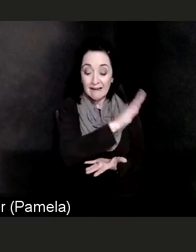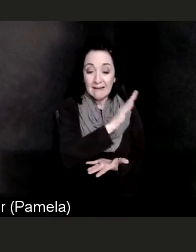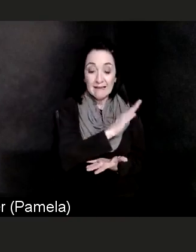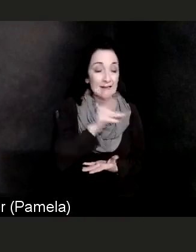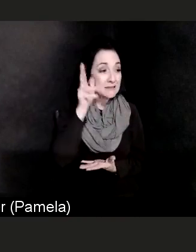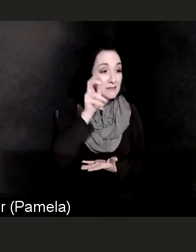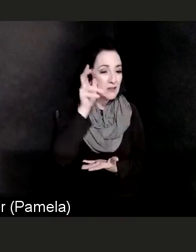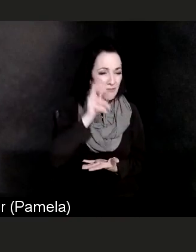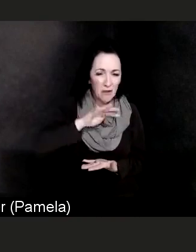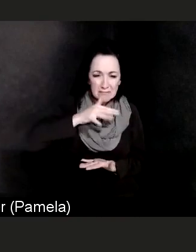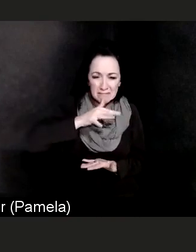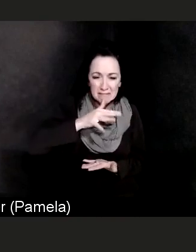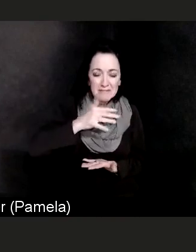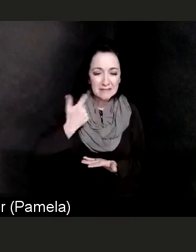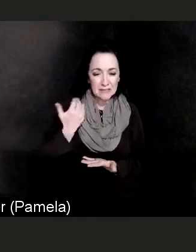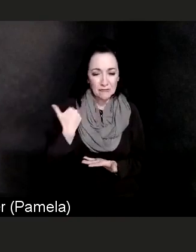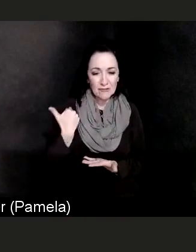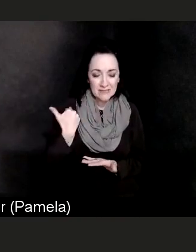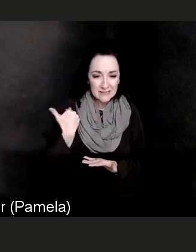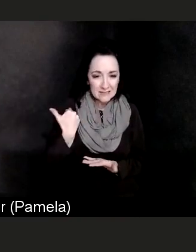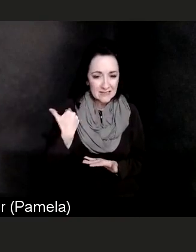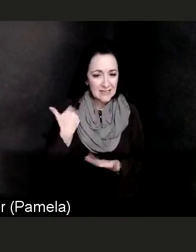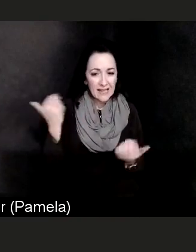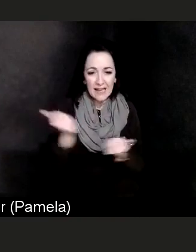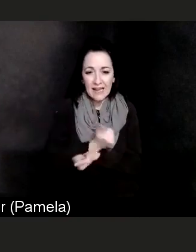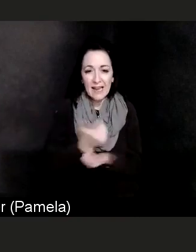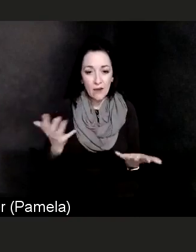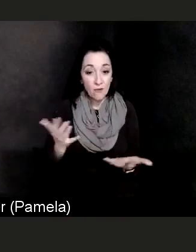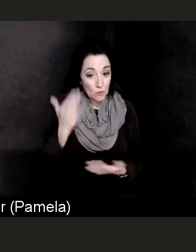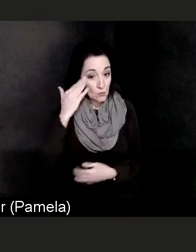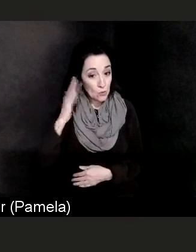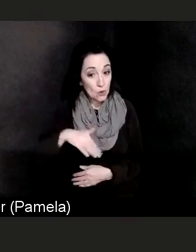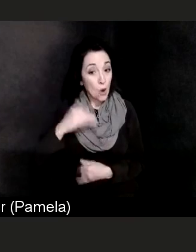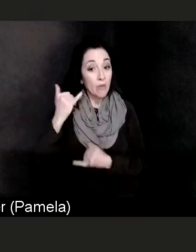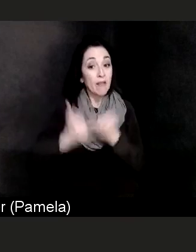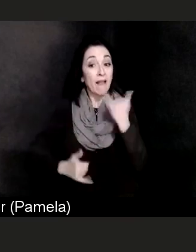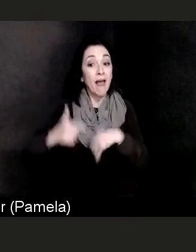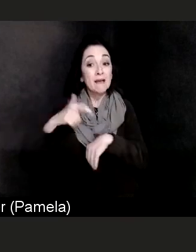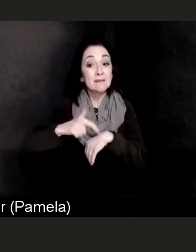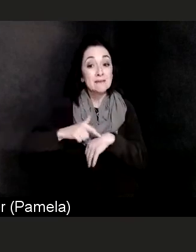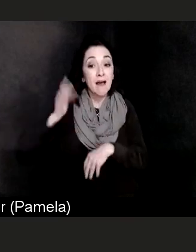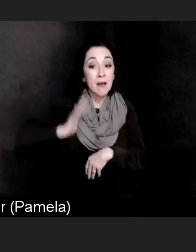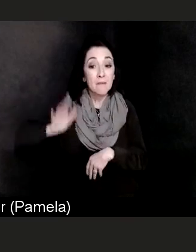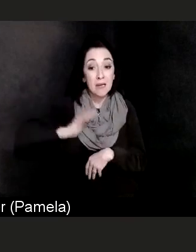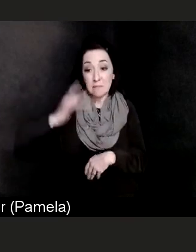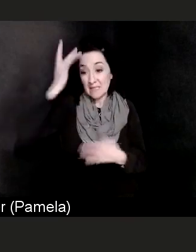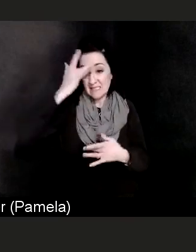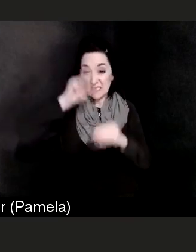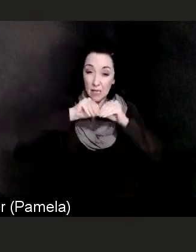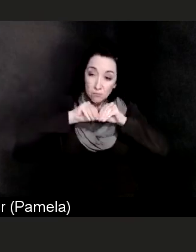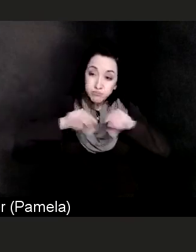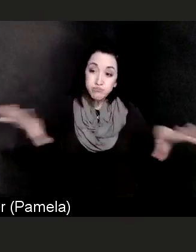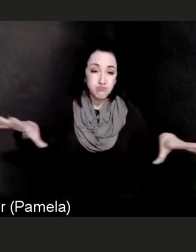The last time we had a pandemic was it like this was about a 100 years ago. I hope we never have one again, or at least if we do